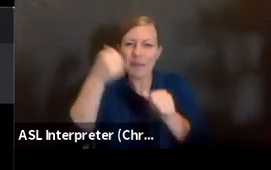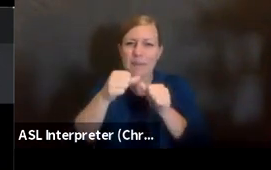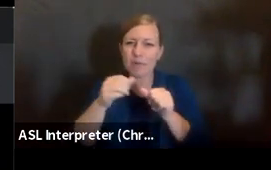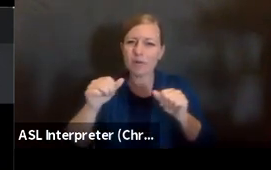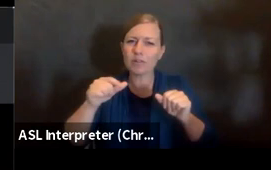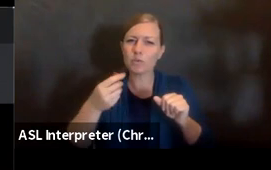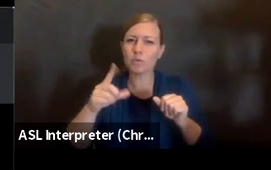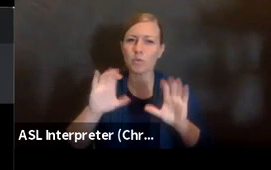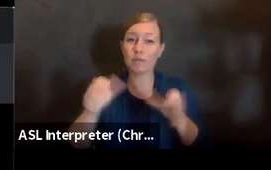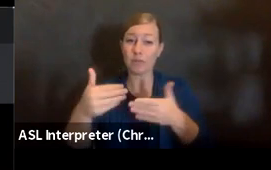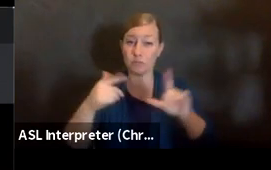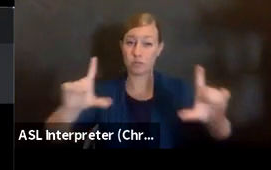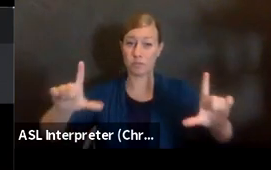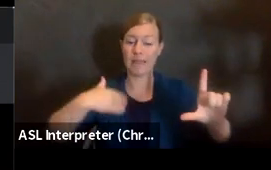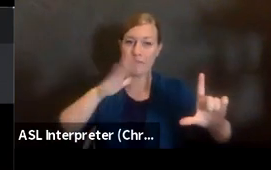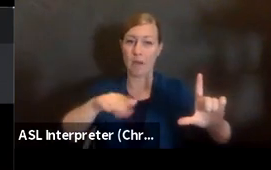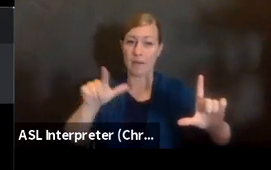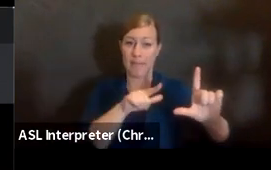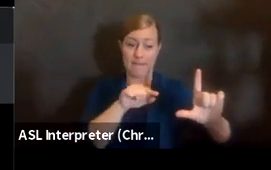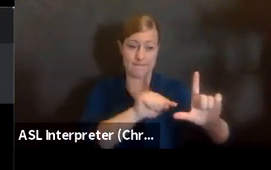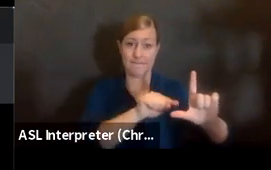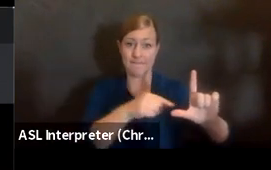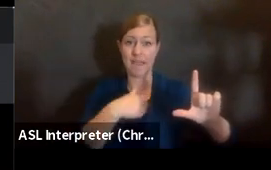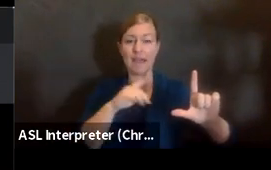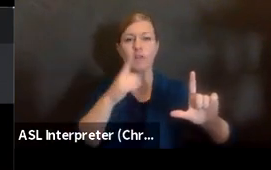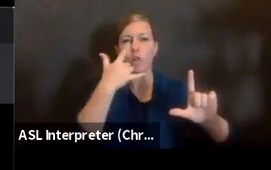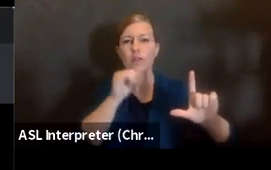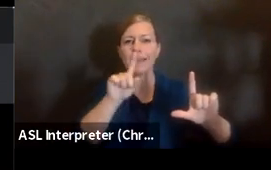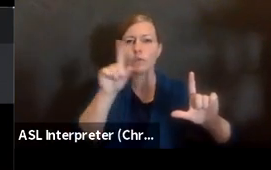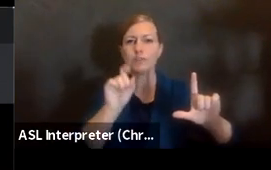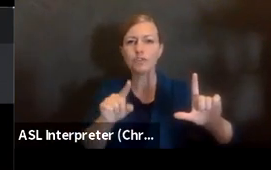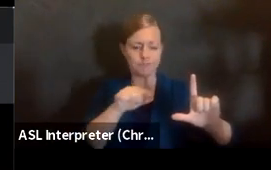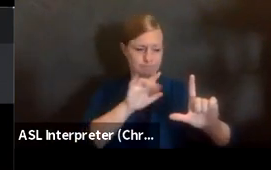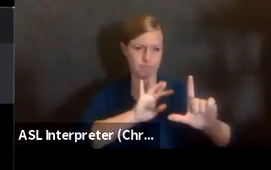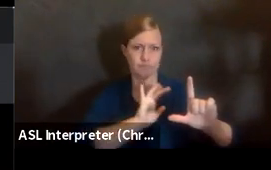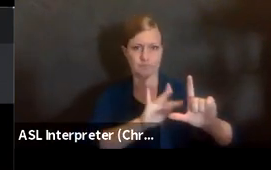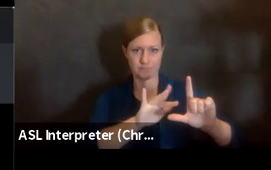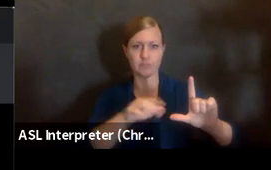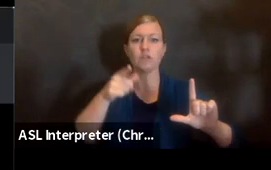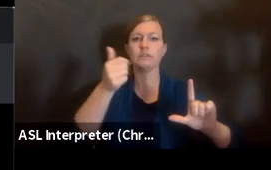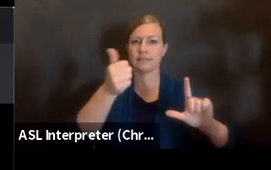Katherine Livick - ESD 112: of your screens. When you're in a Google app that you can give them some feedback that you really need that.